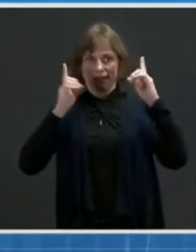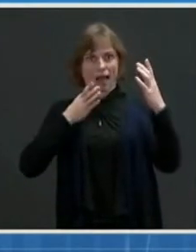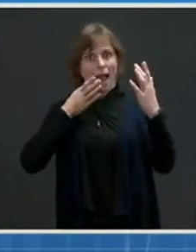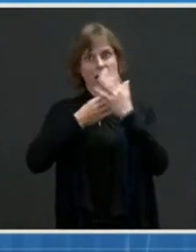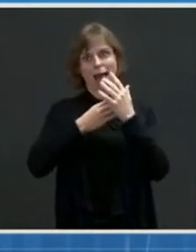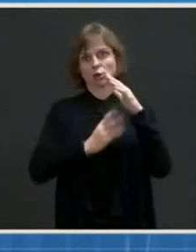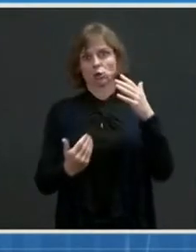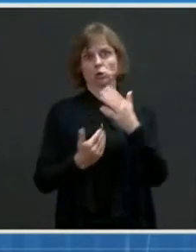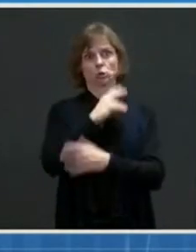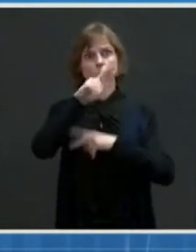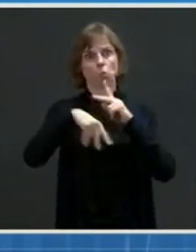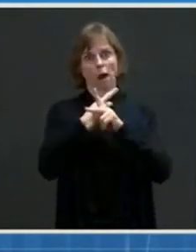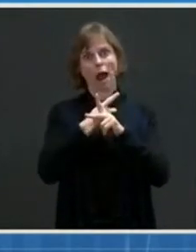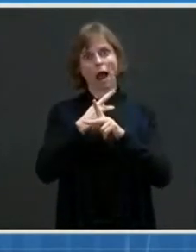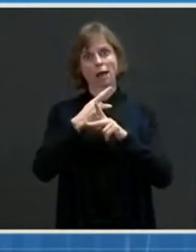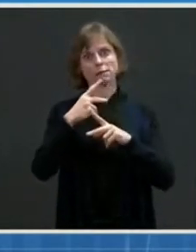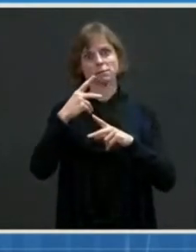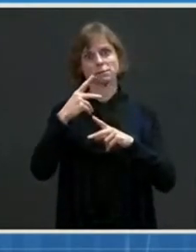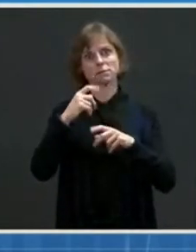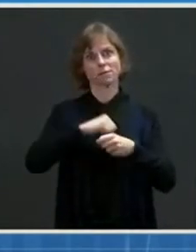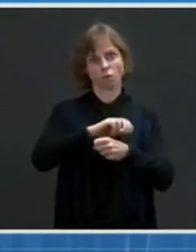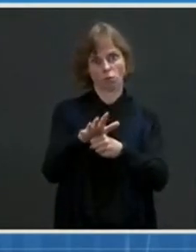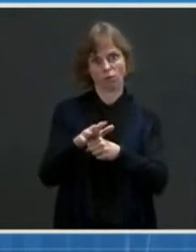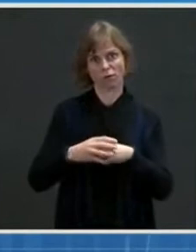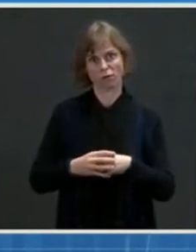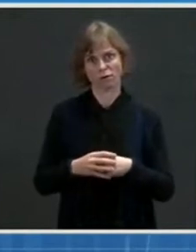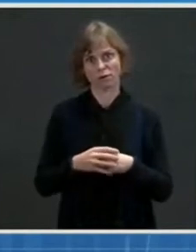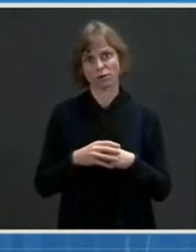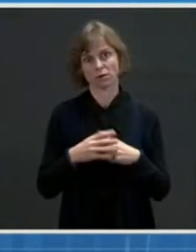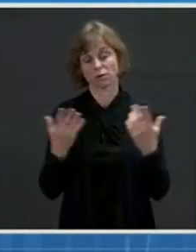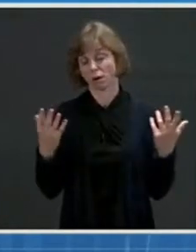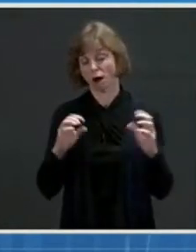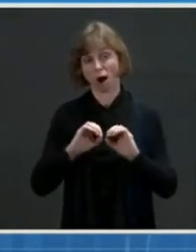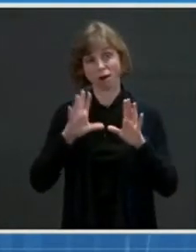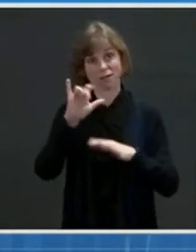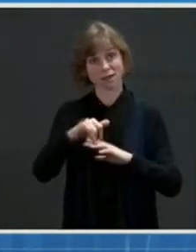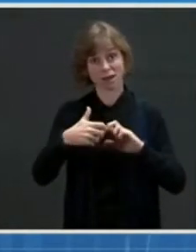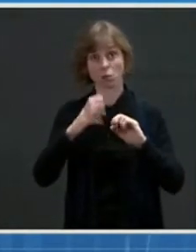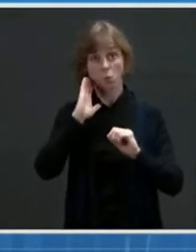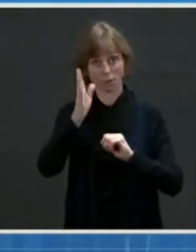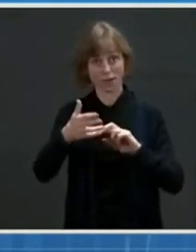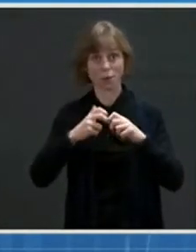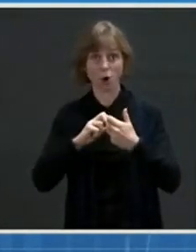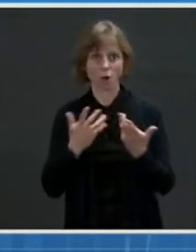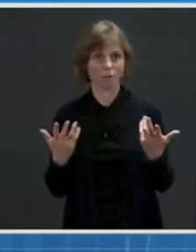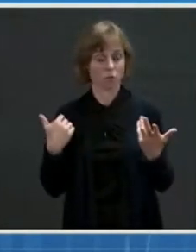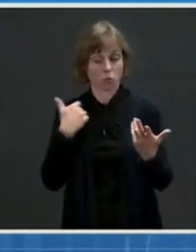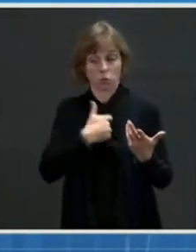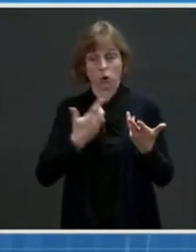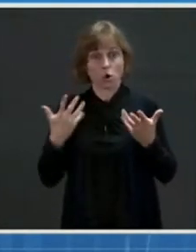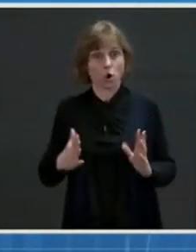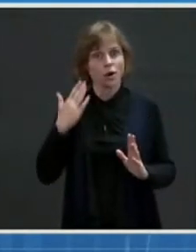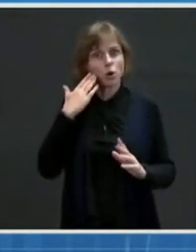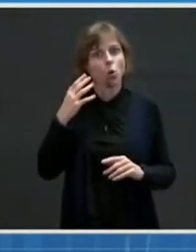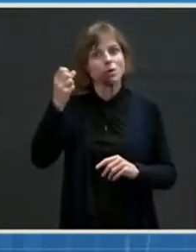ANTIBODY PRODUCTS THAT MIGHT ACTUALLY BE EFFECTIVE AGAINST EMERGING VARIANTS, WHICH